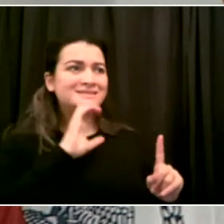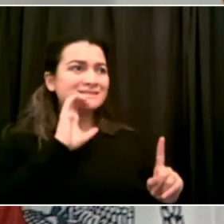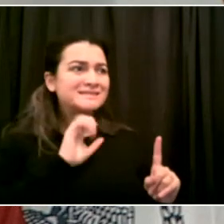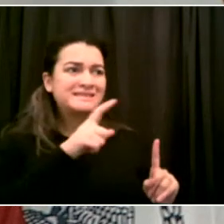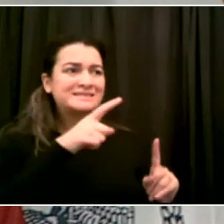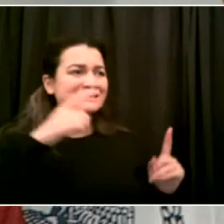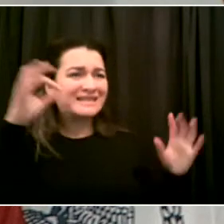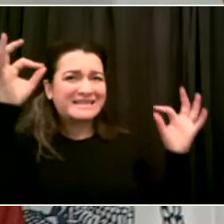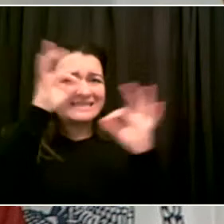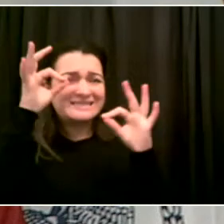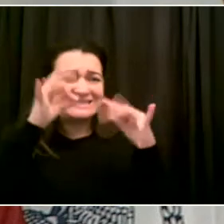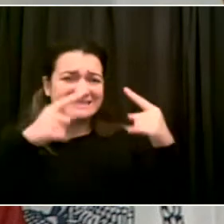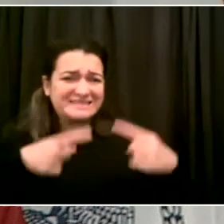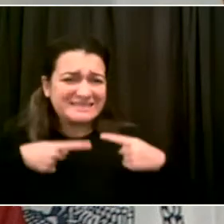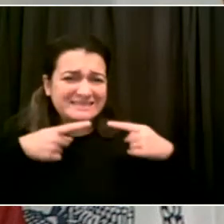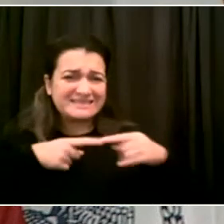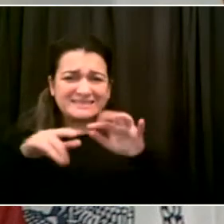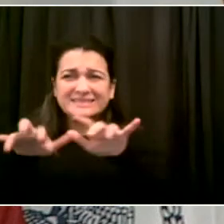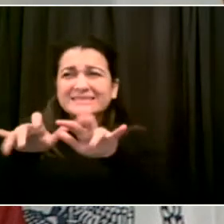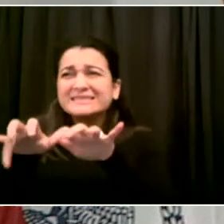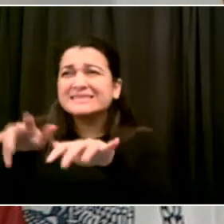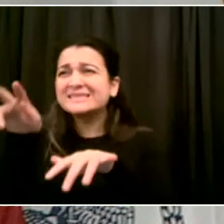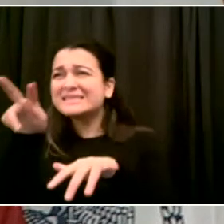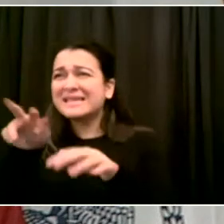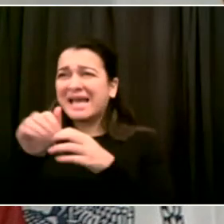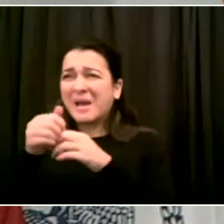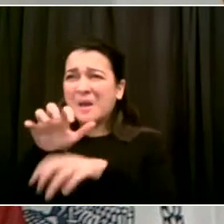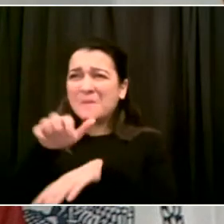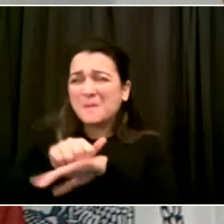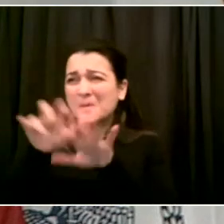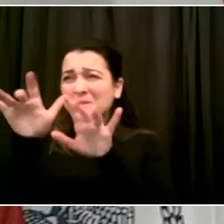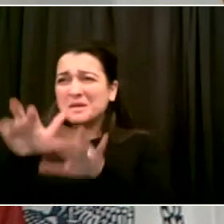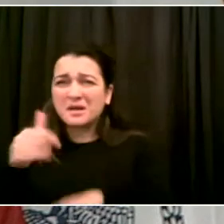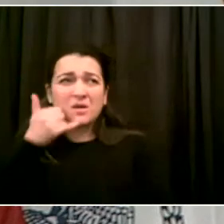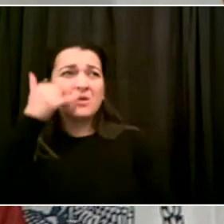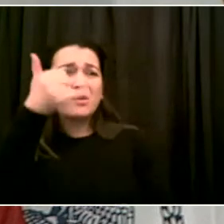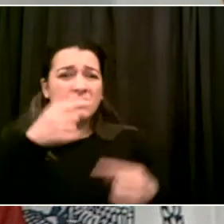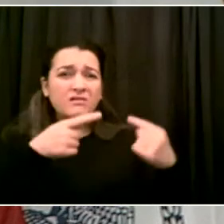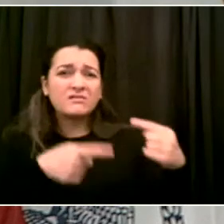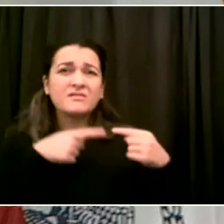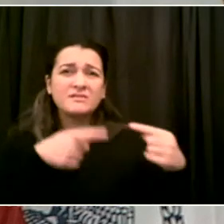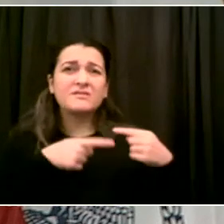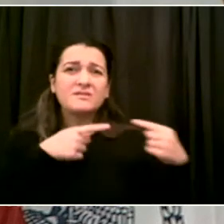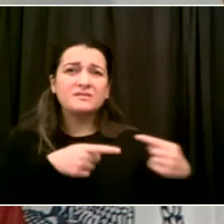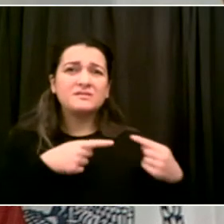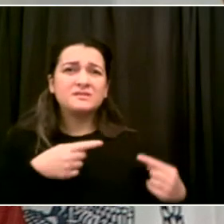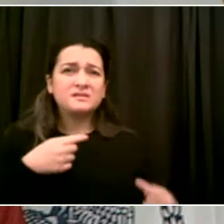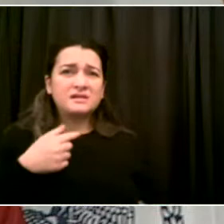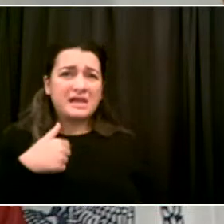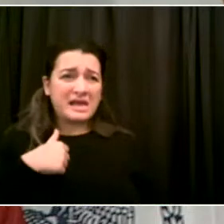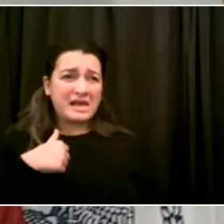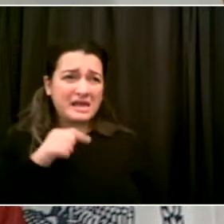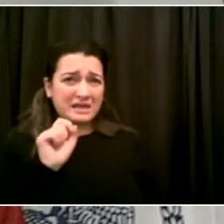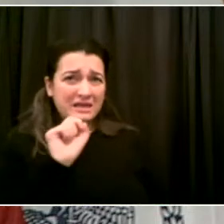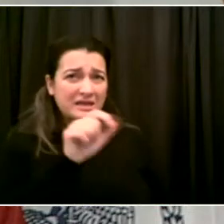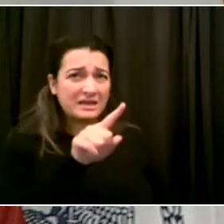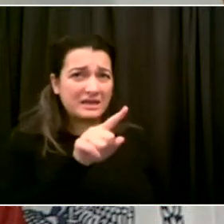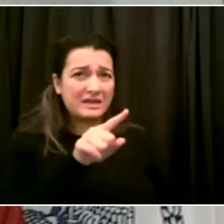NUMBERS AND ALL THAT. TO WHAT EXTENT ARE YOU LOOKING TO HAVE HELPERS, ALL UYONGNG EOPPPEL